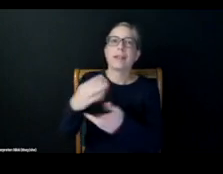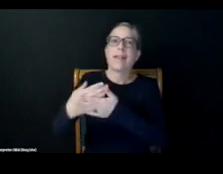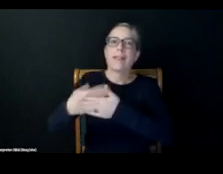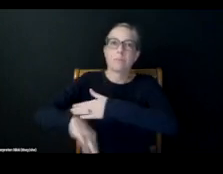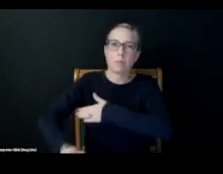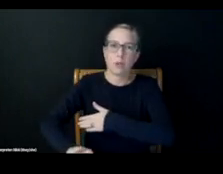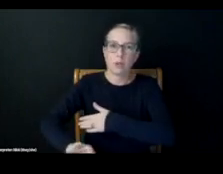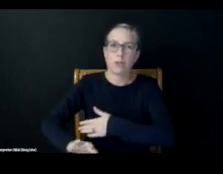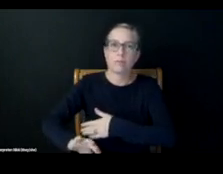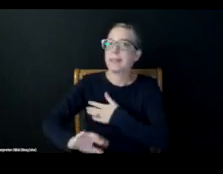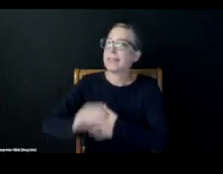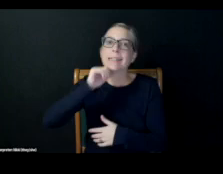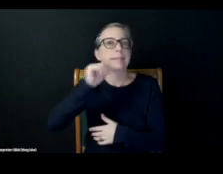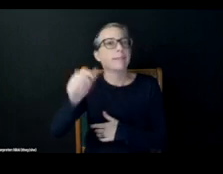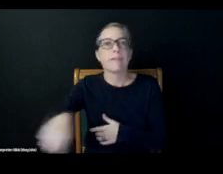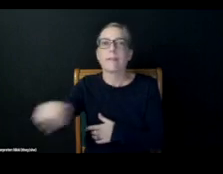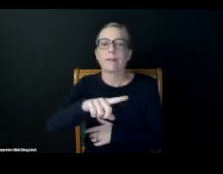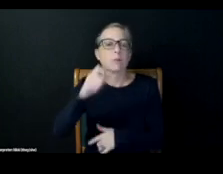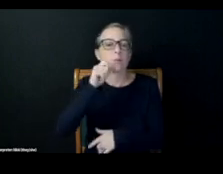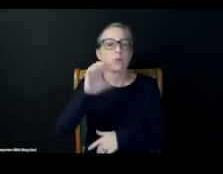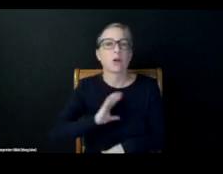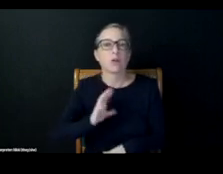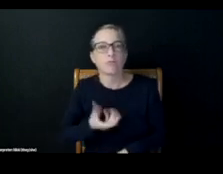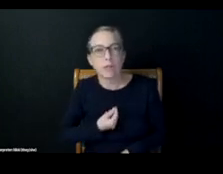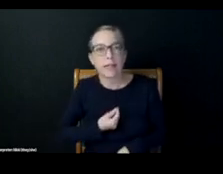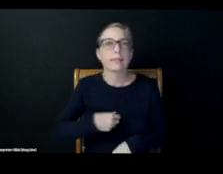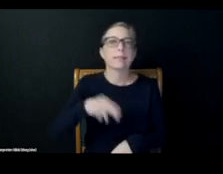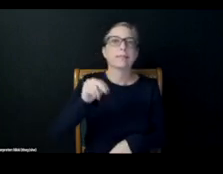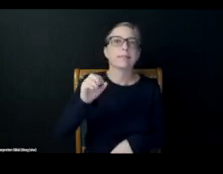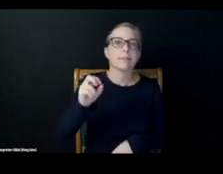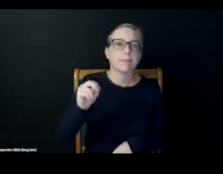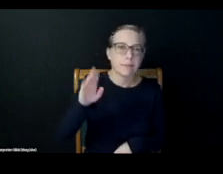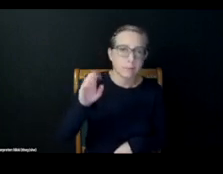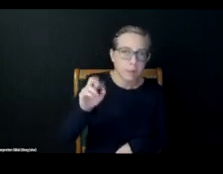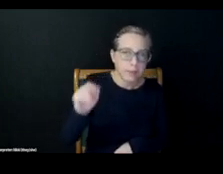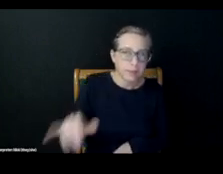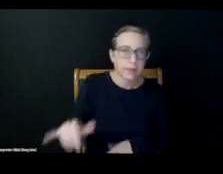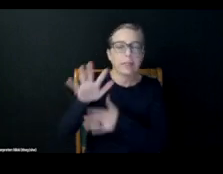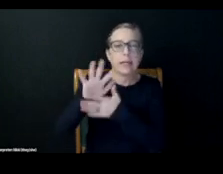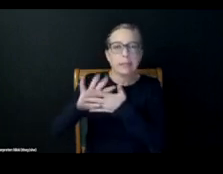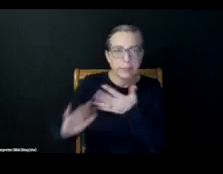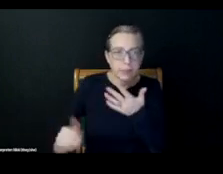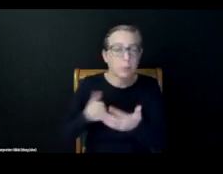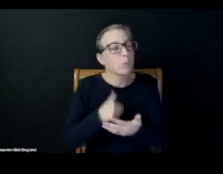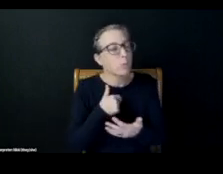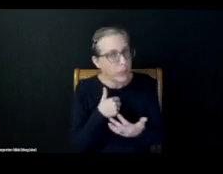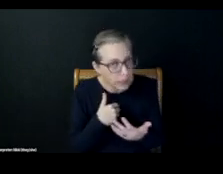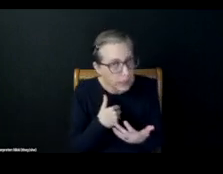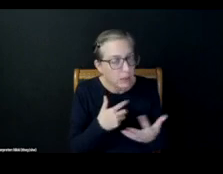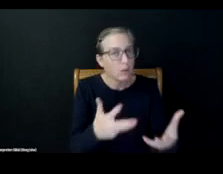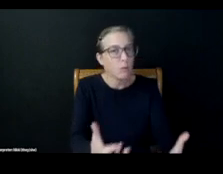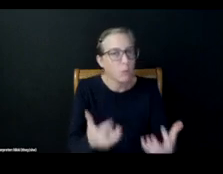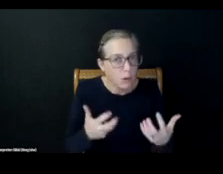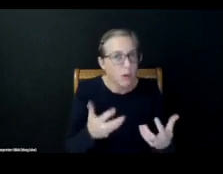but we try to be as inclusive as possible. Like I mentioned, I'm the facilitator today.